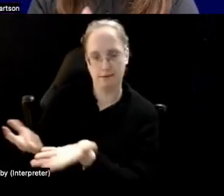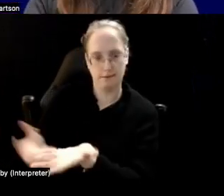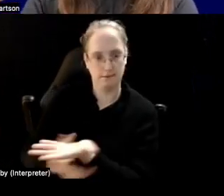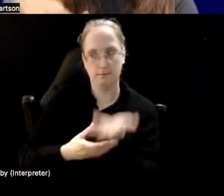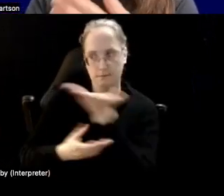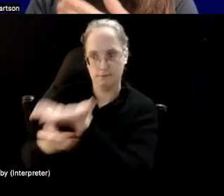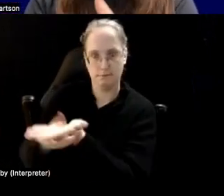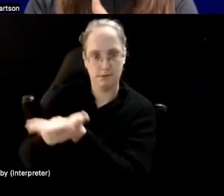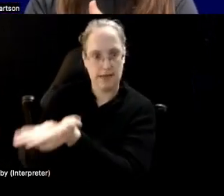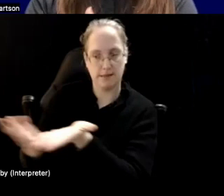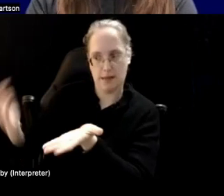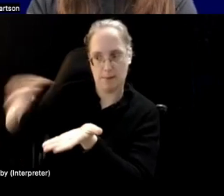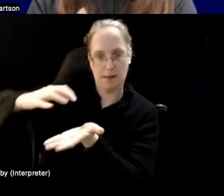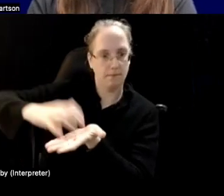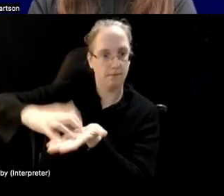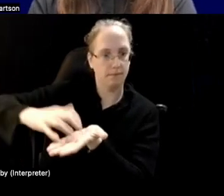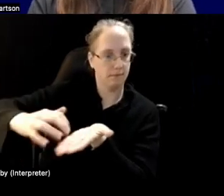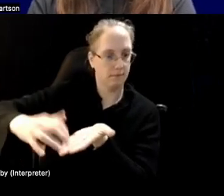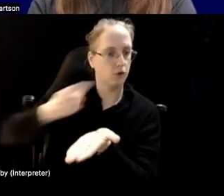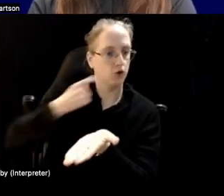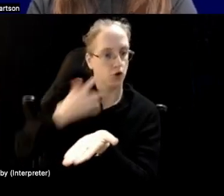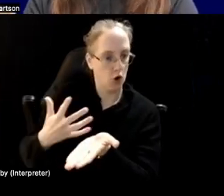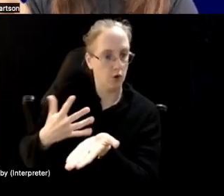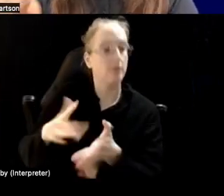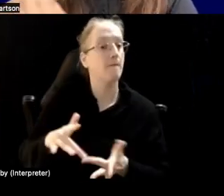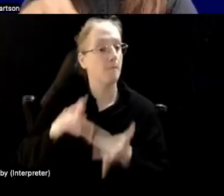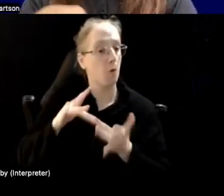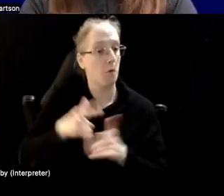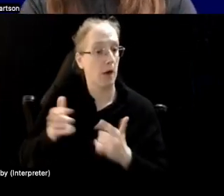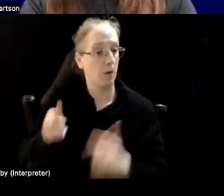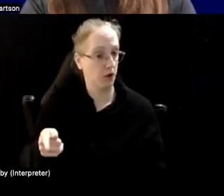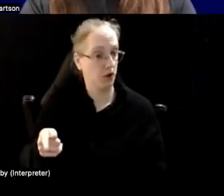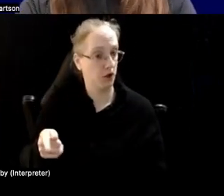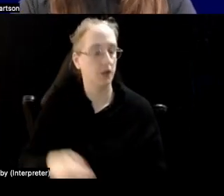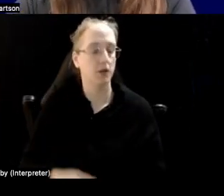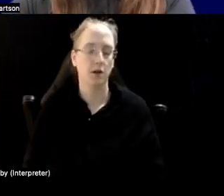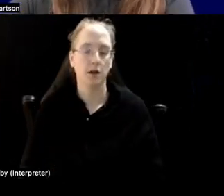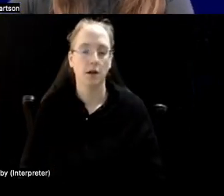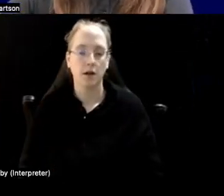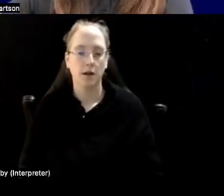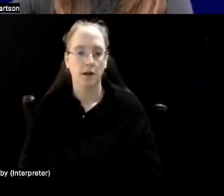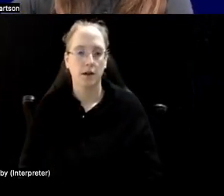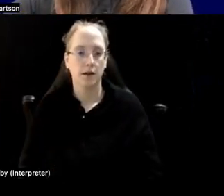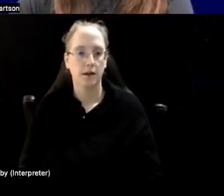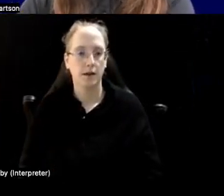so there's that adding in of formal language, but all that process that went into that,